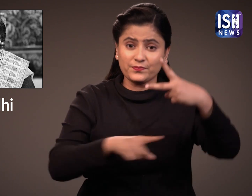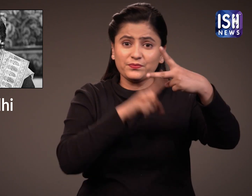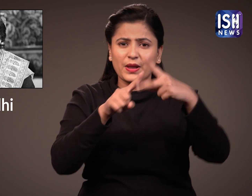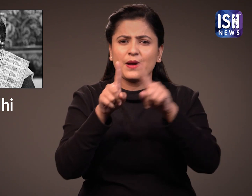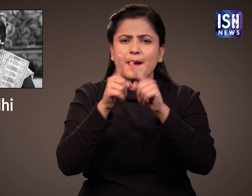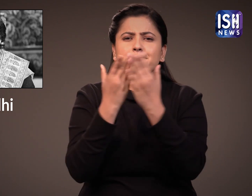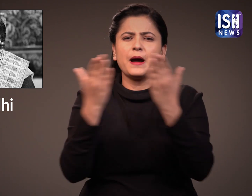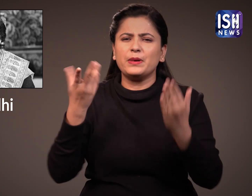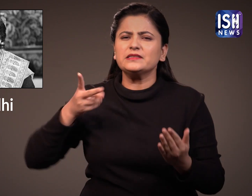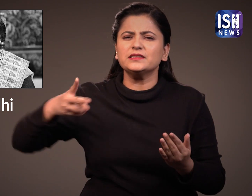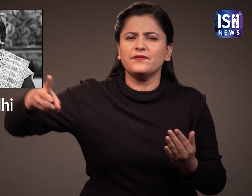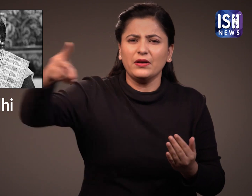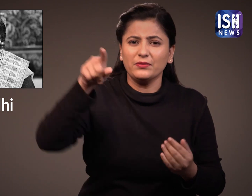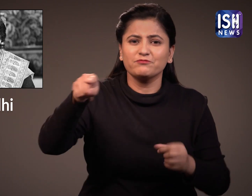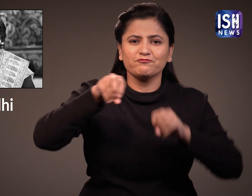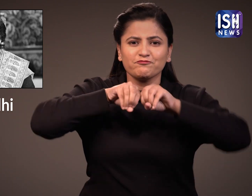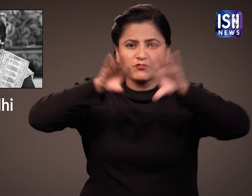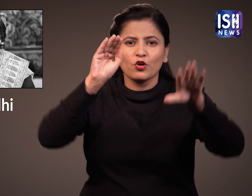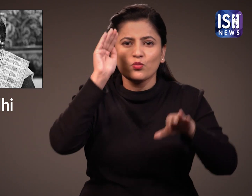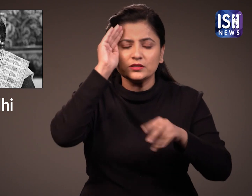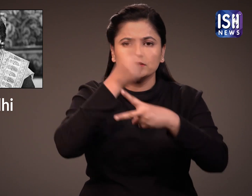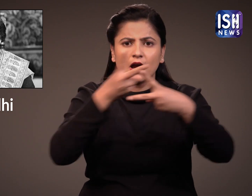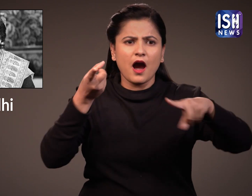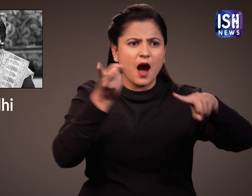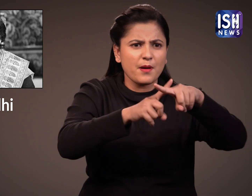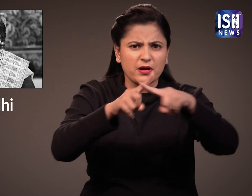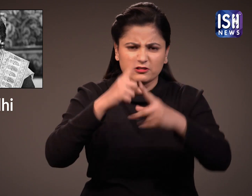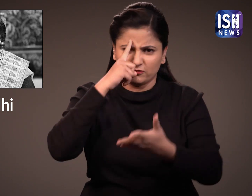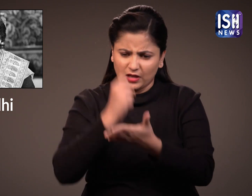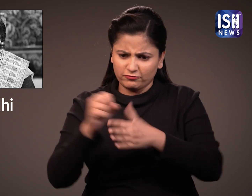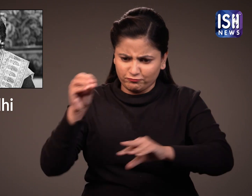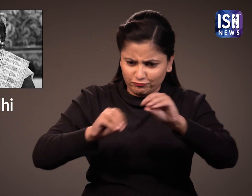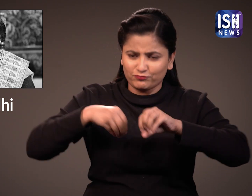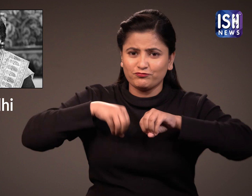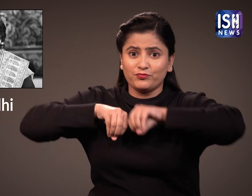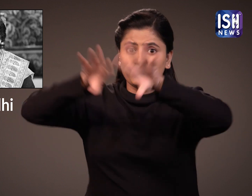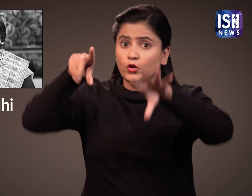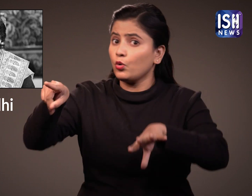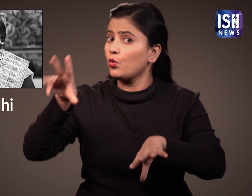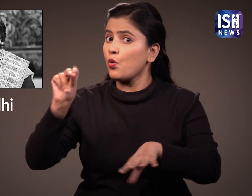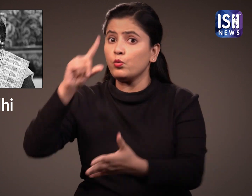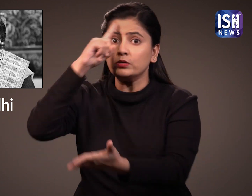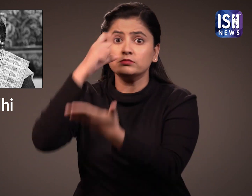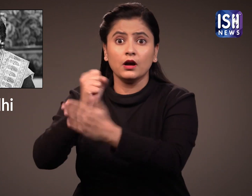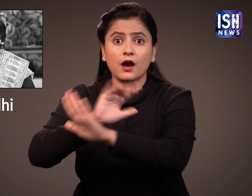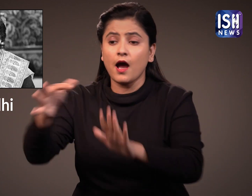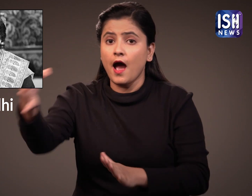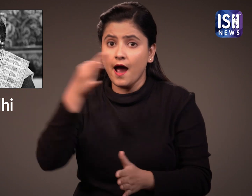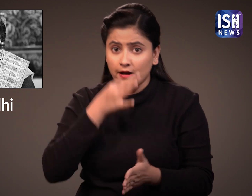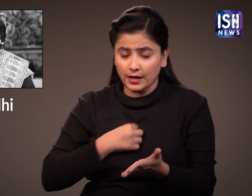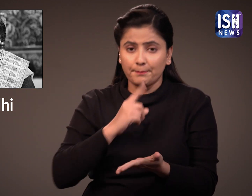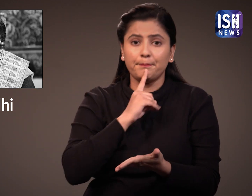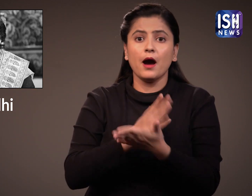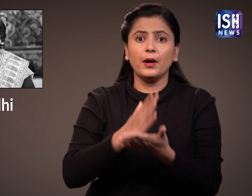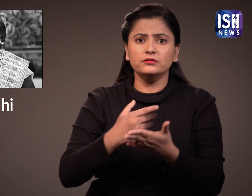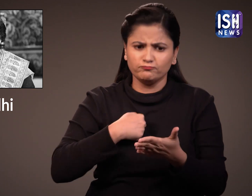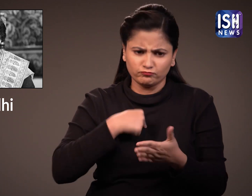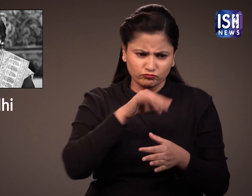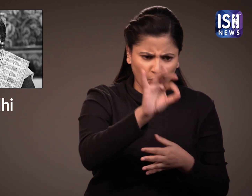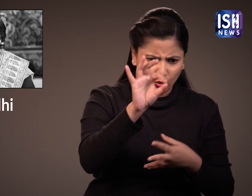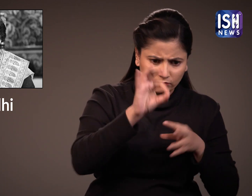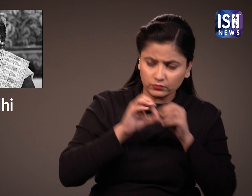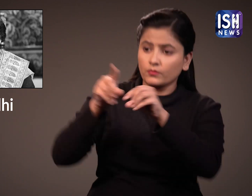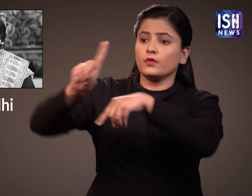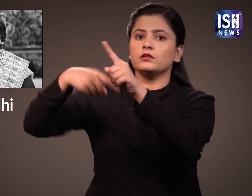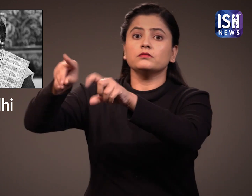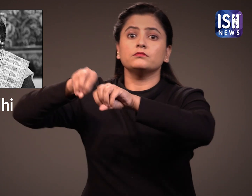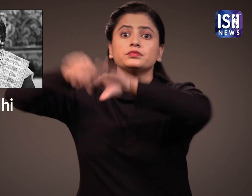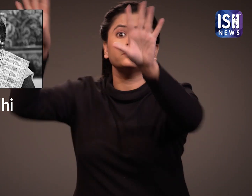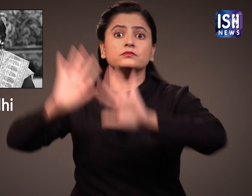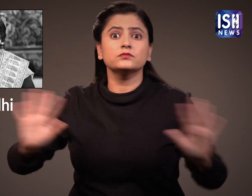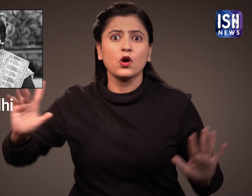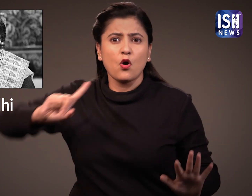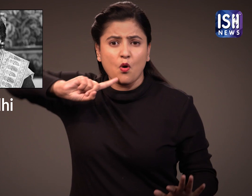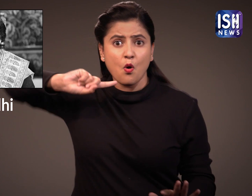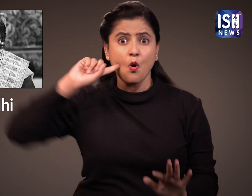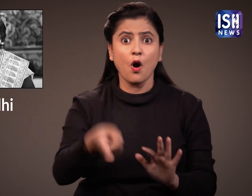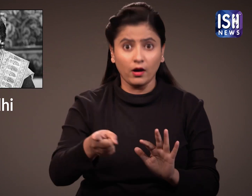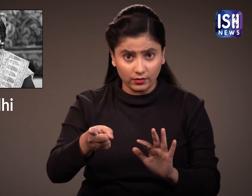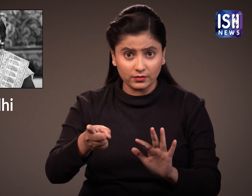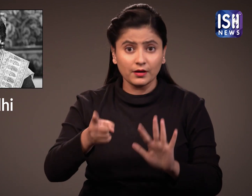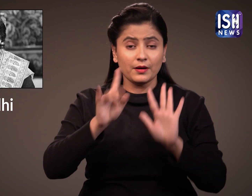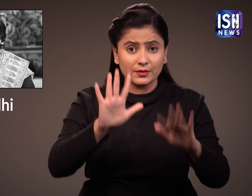The media was heavily censored and were not allowed to independently publish stories.